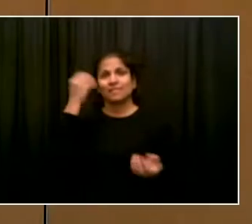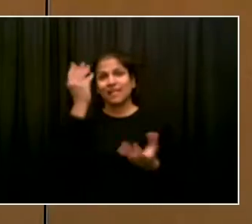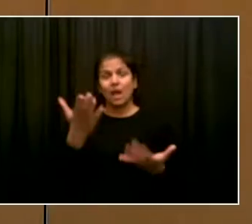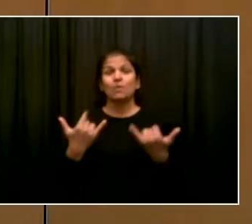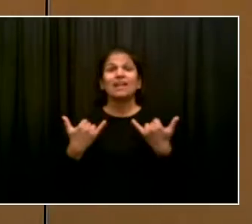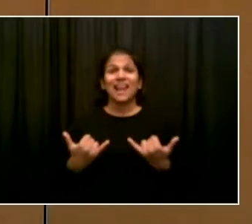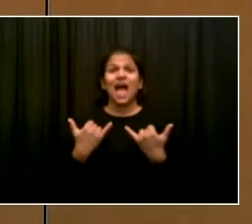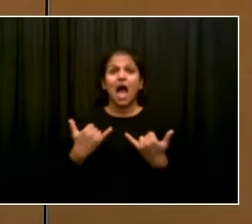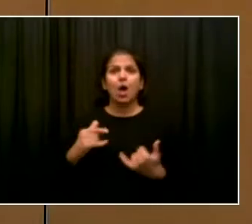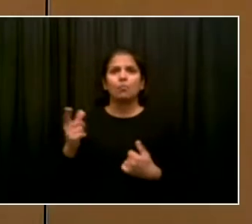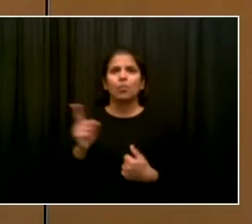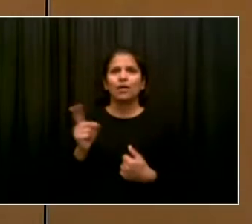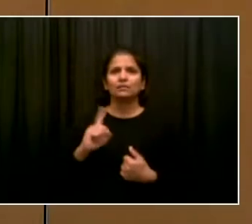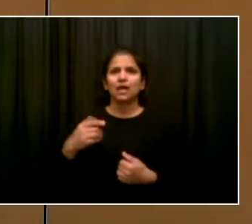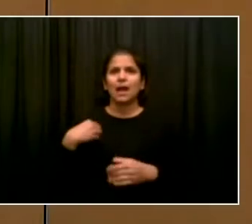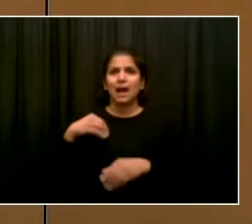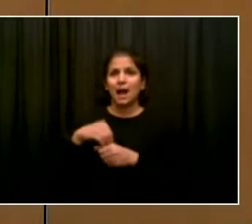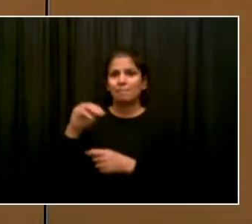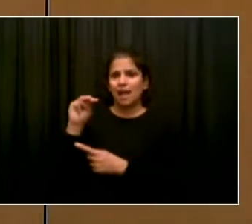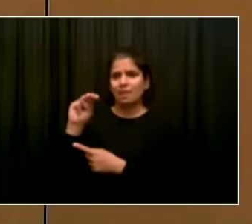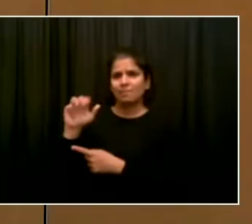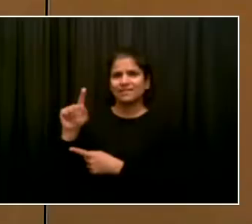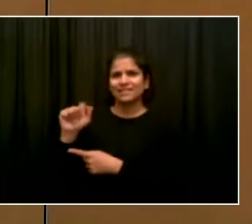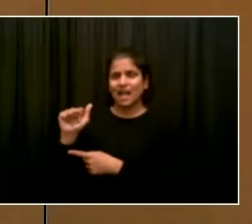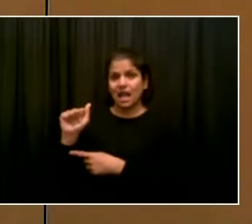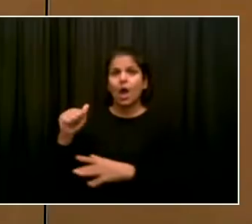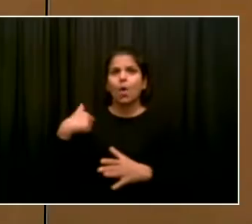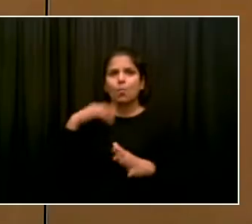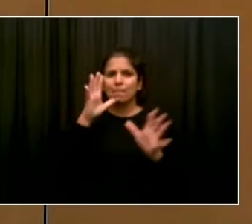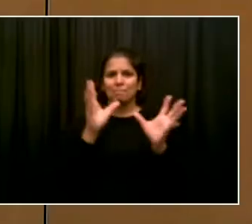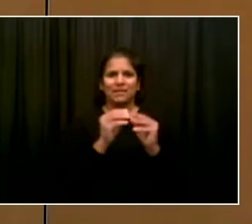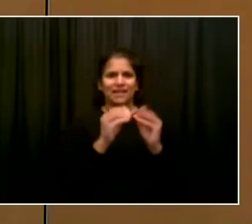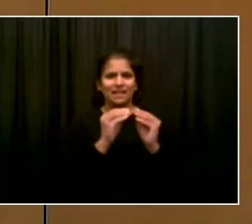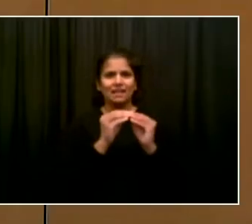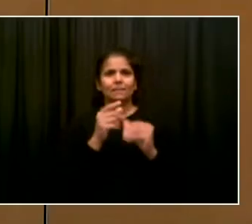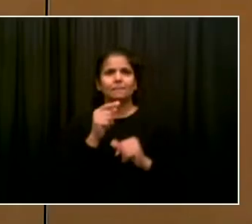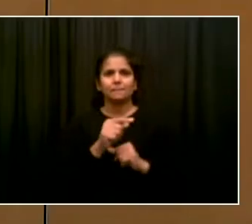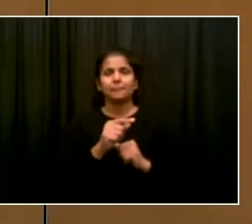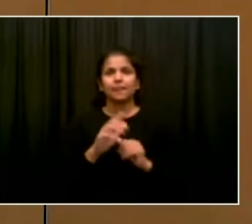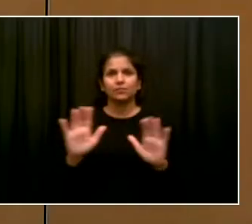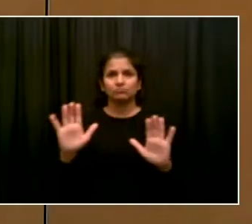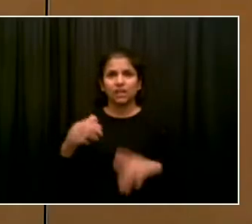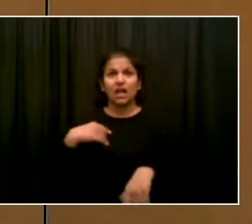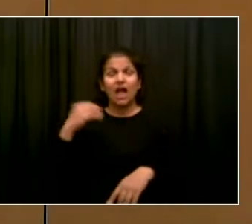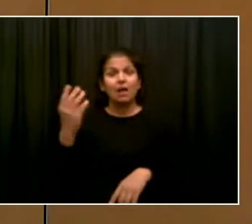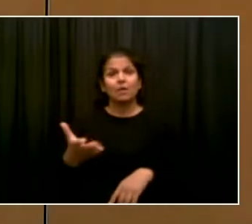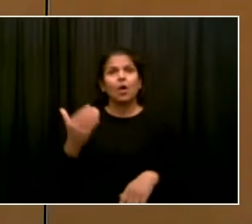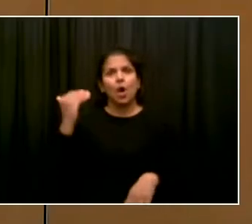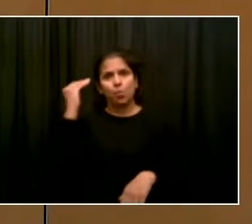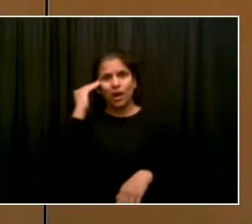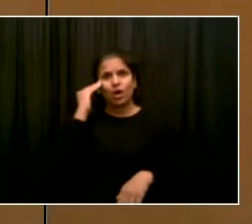BOARD MEETING TO TALK ABO UTBUSES WHICH WE AR E WORKING ON TOGETHER. WE ARE QUITE AWARE OF THE